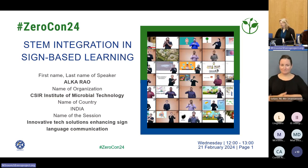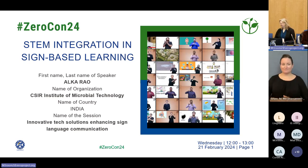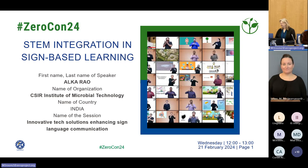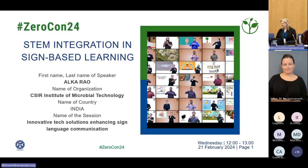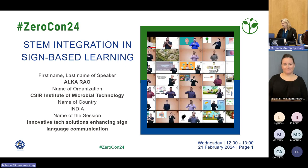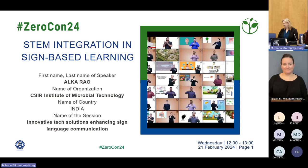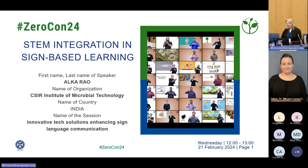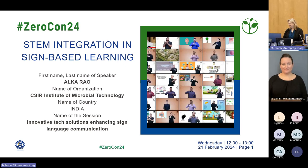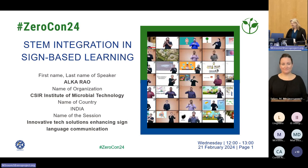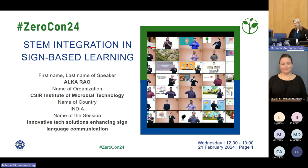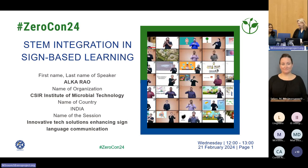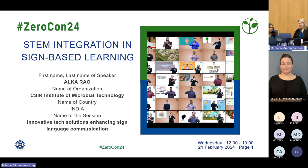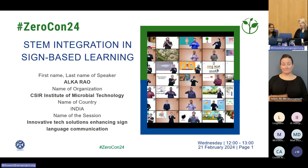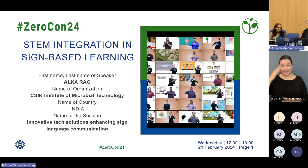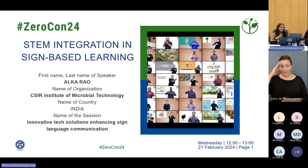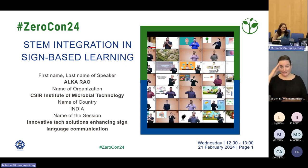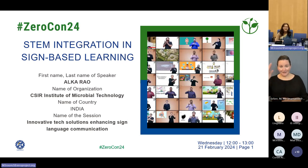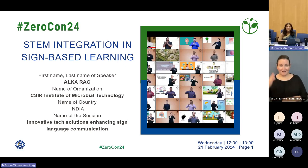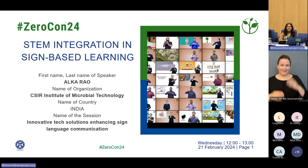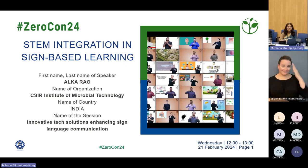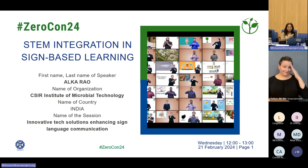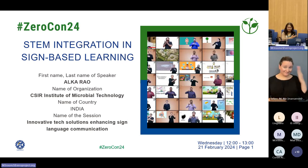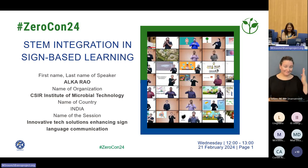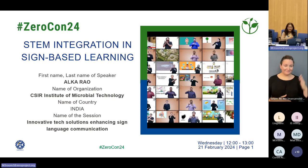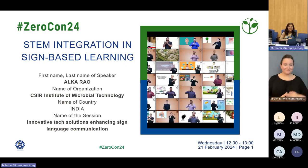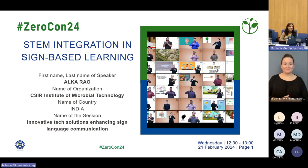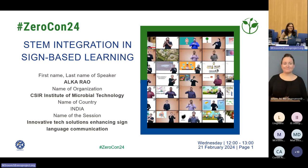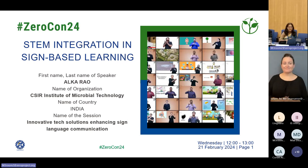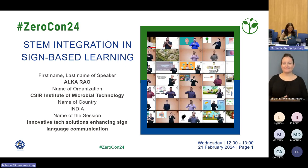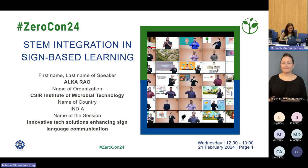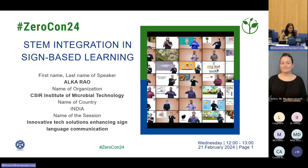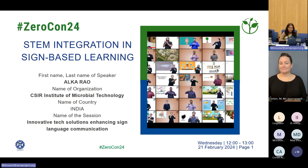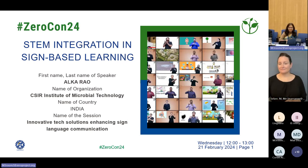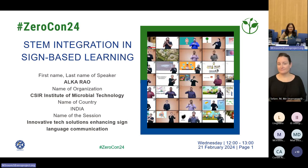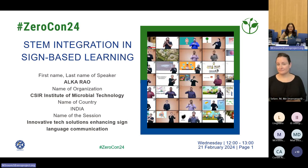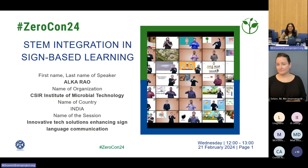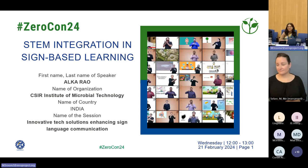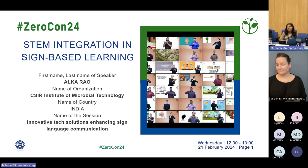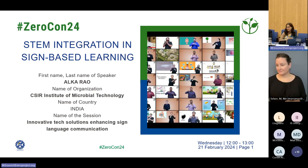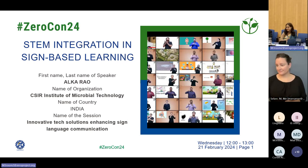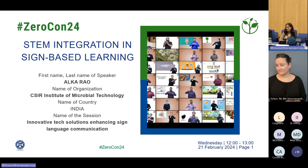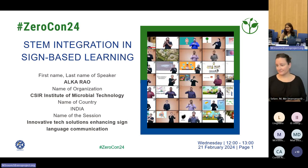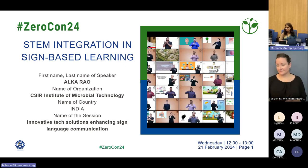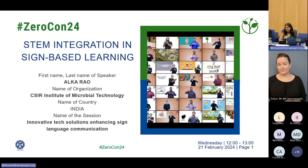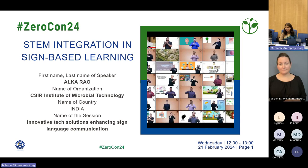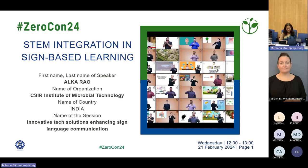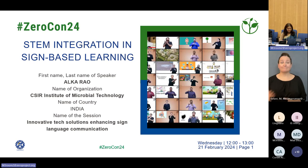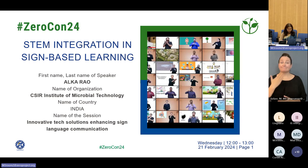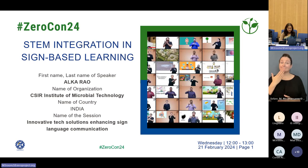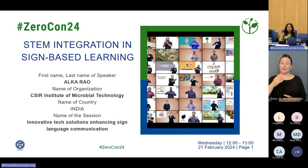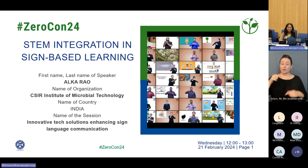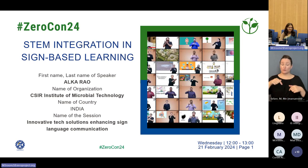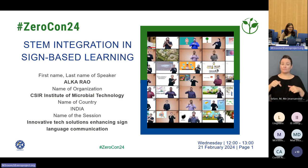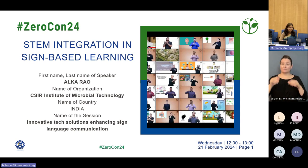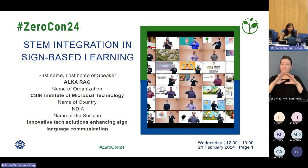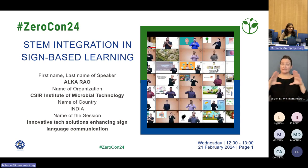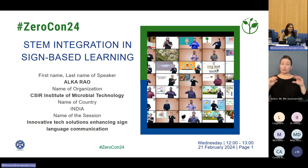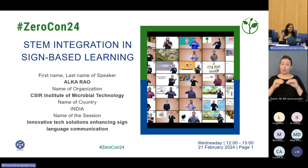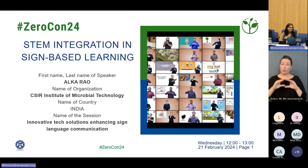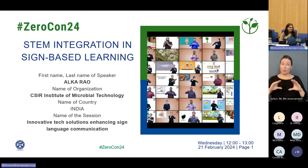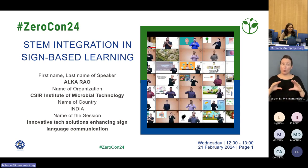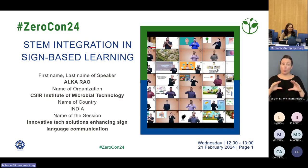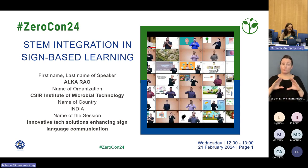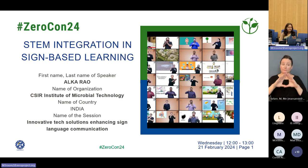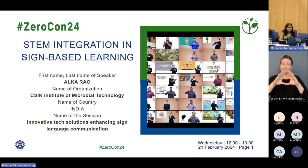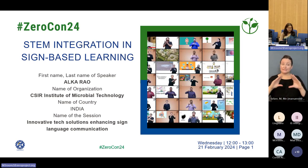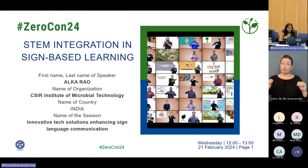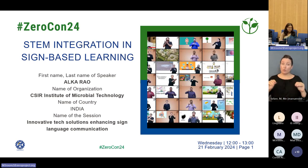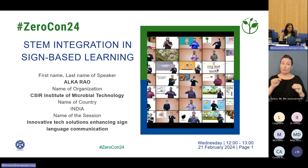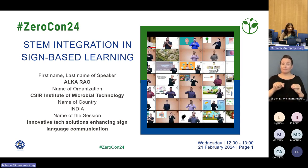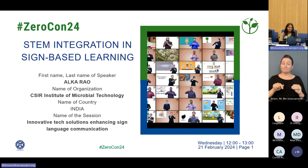Hello. I thank Alison of the zero project for this wonderful opportunity. All of the data